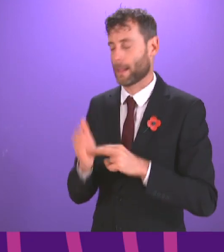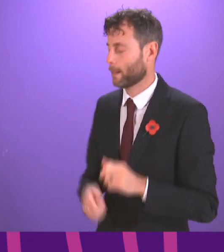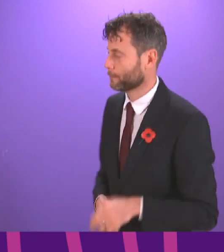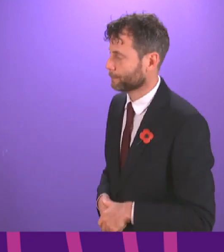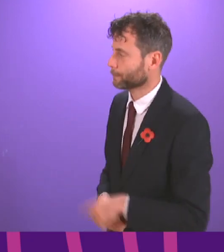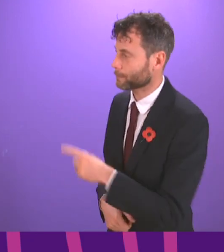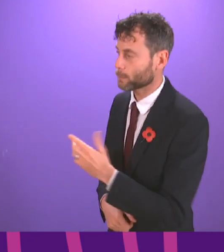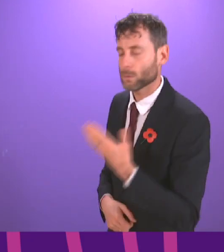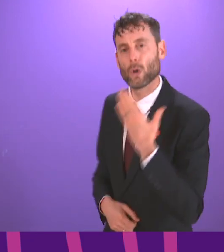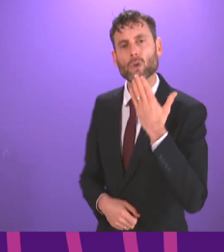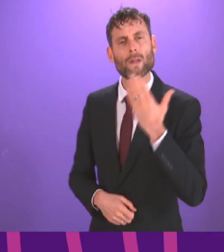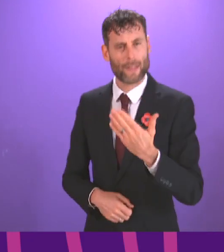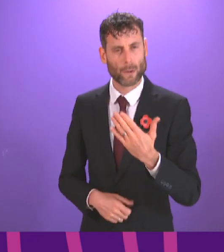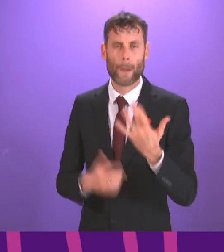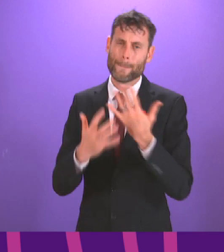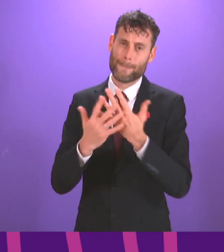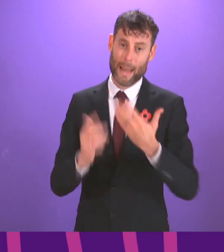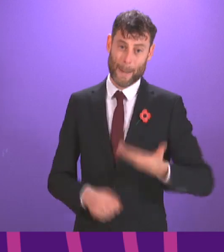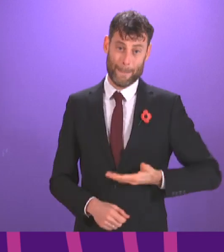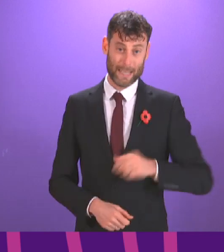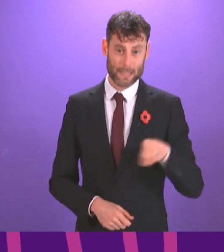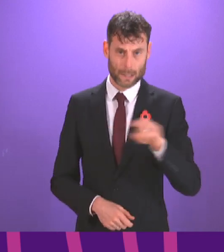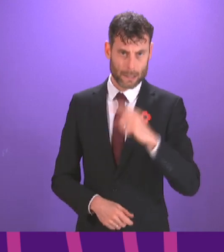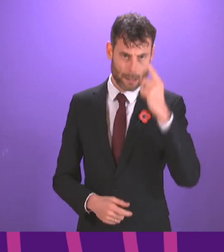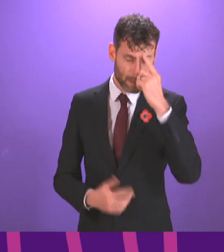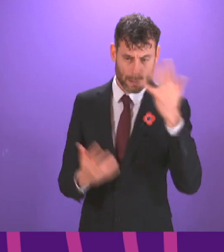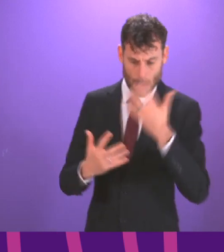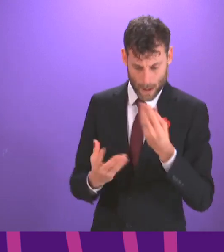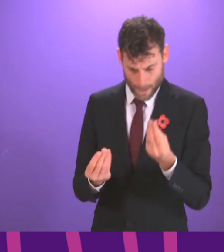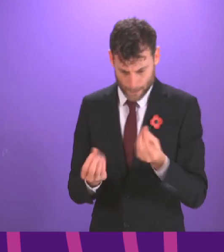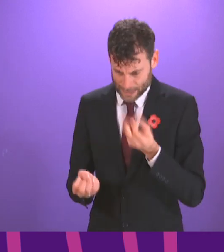Given the difficulties that many businesses have had in accessing support, will the First